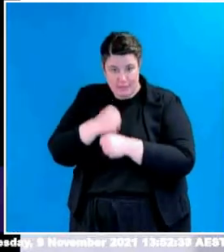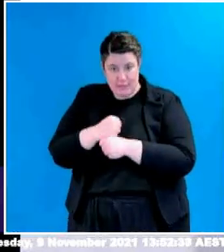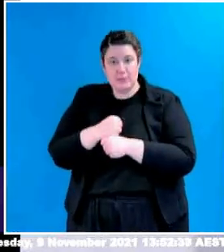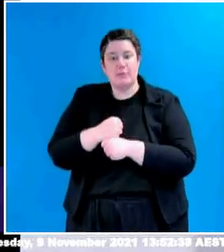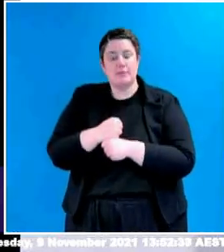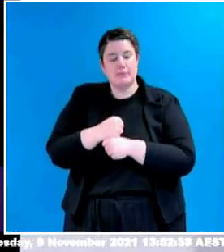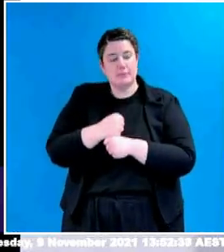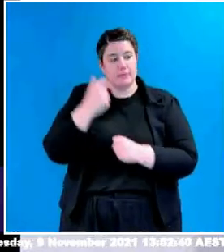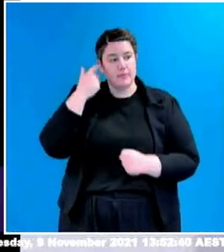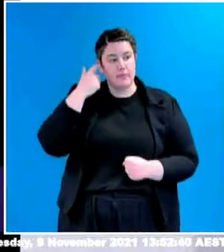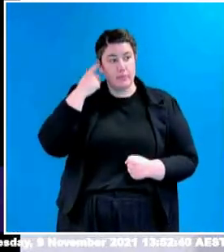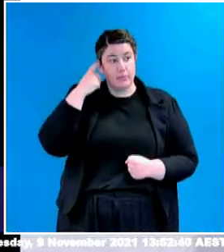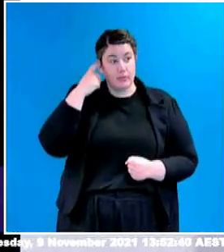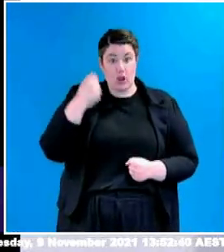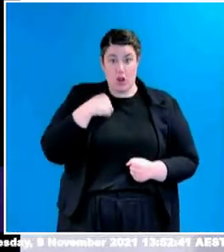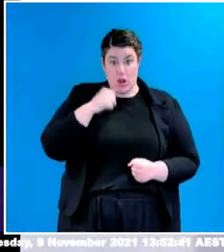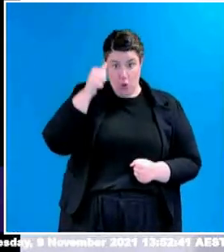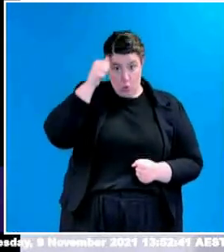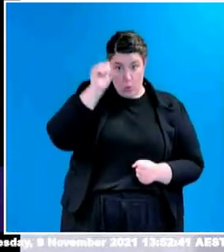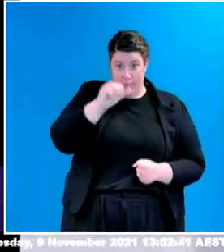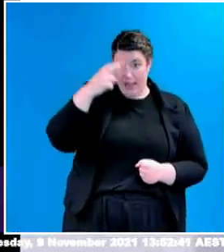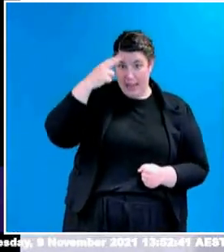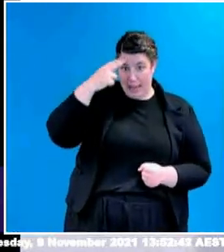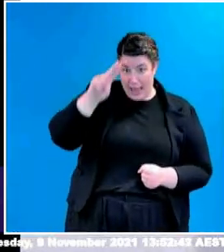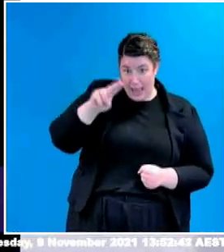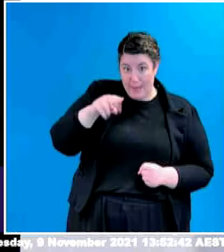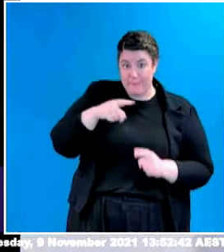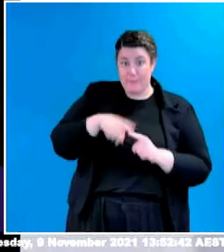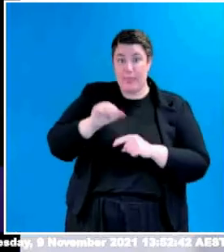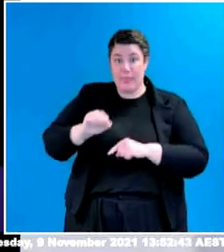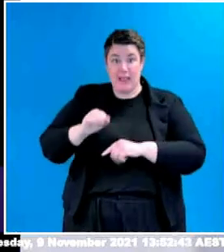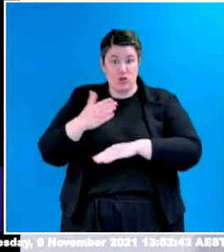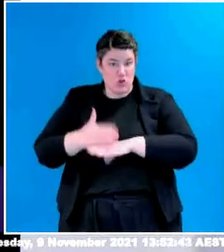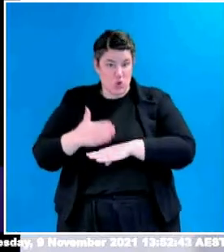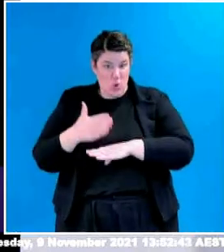Other than their names and titles, we have not been provided with a copy of